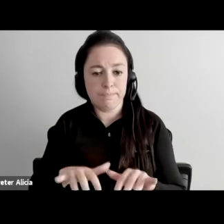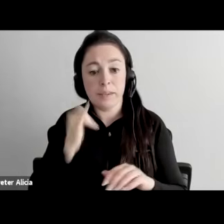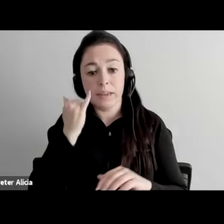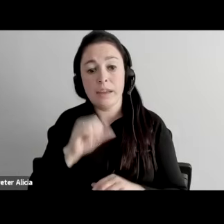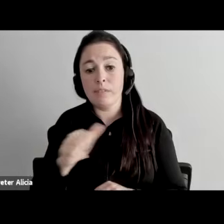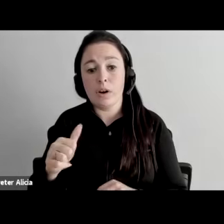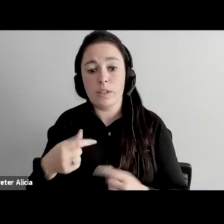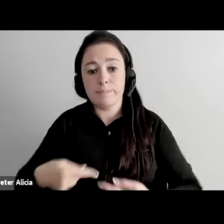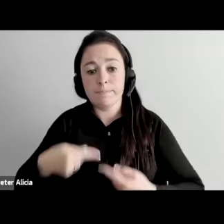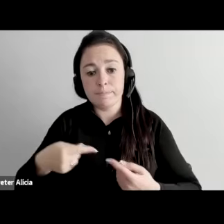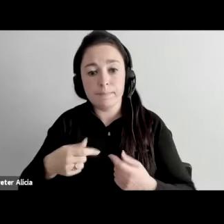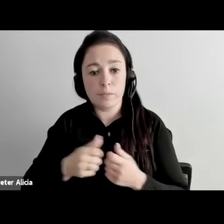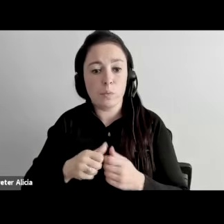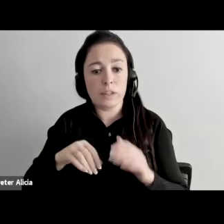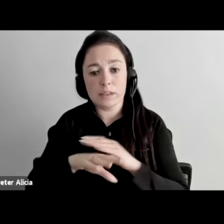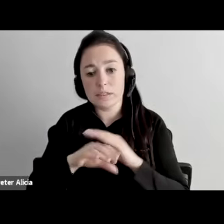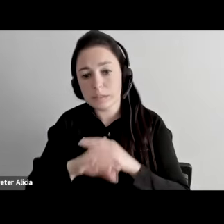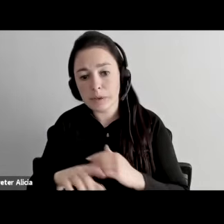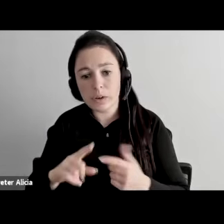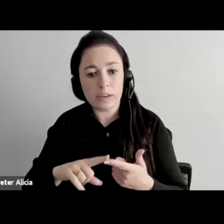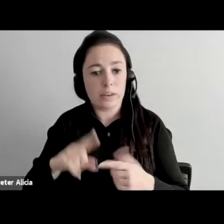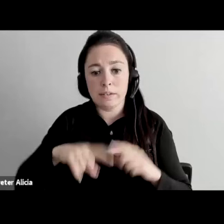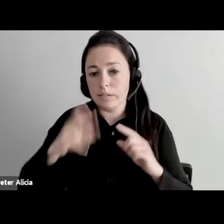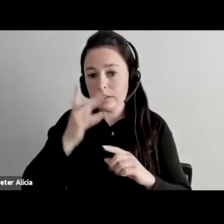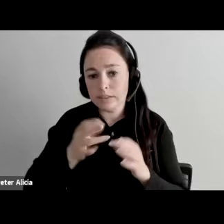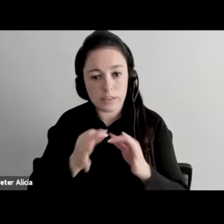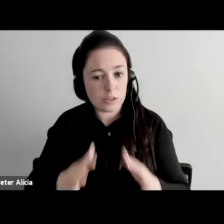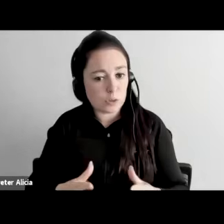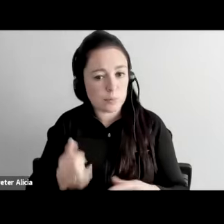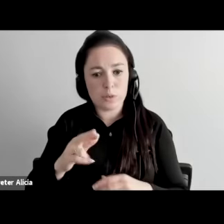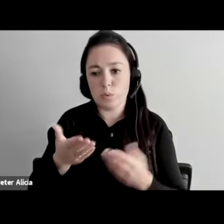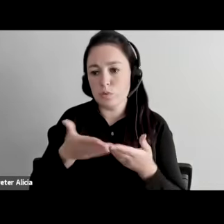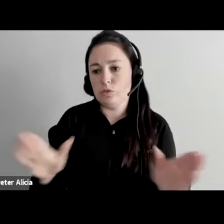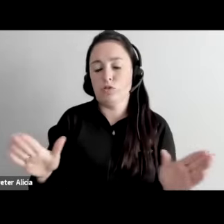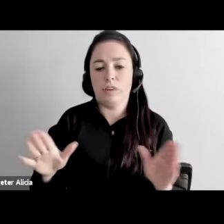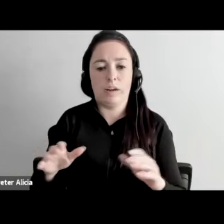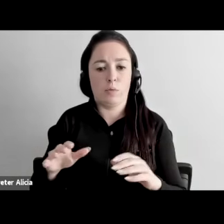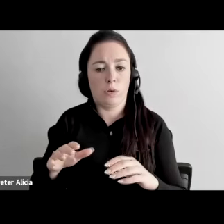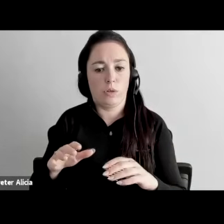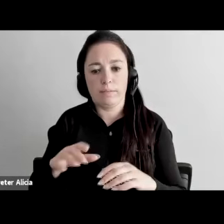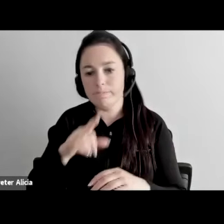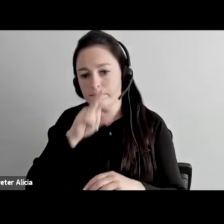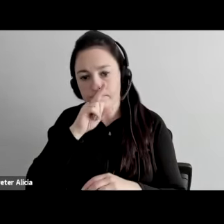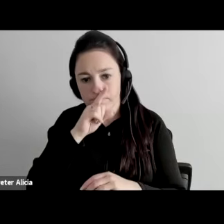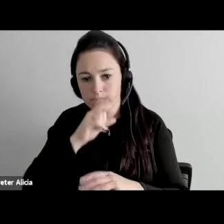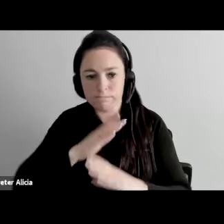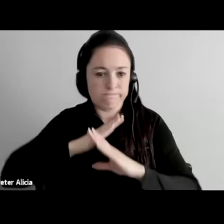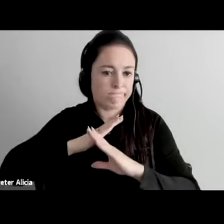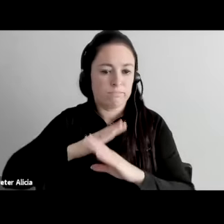interpretation, or Zoom in general, please let us know in the chat.